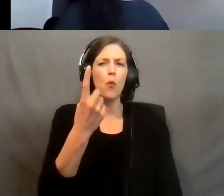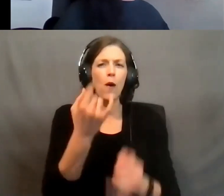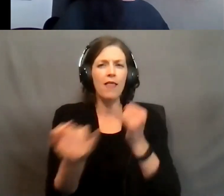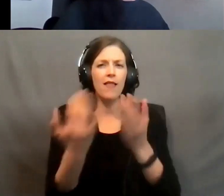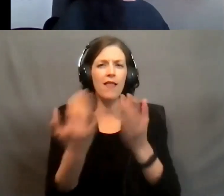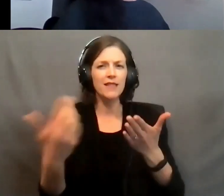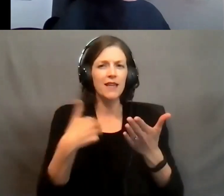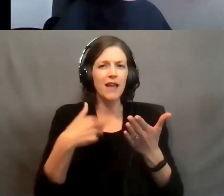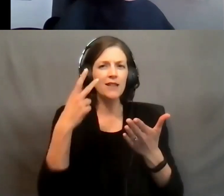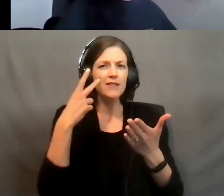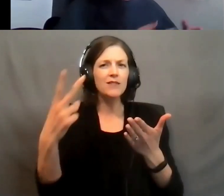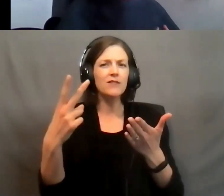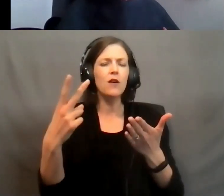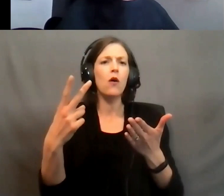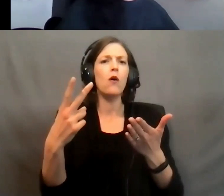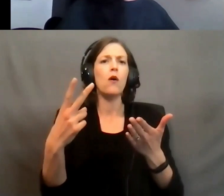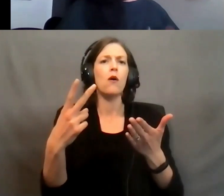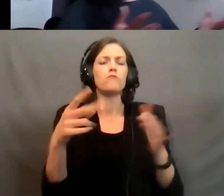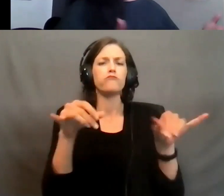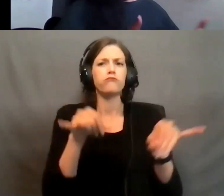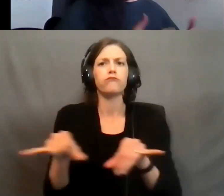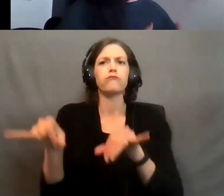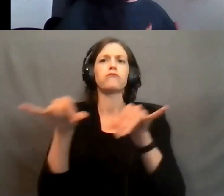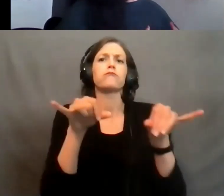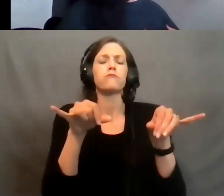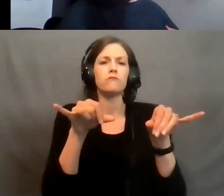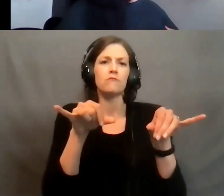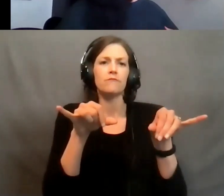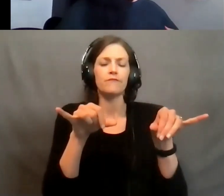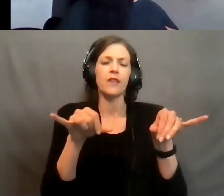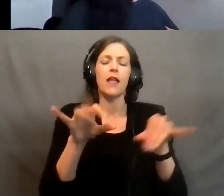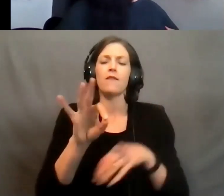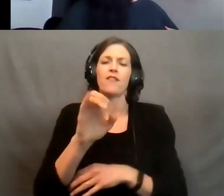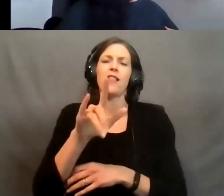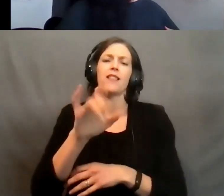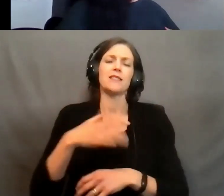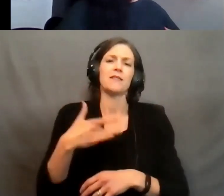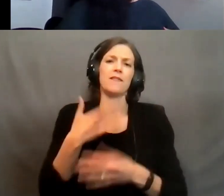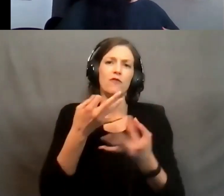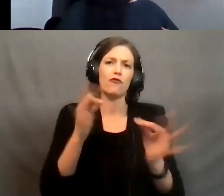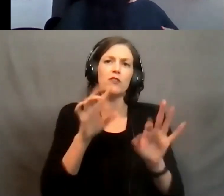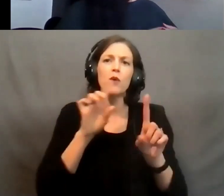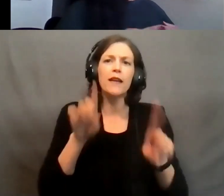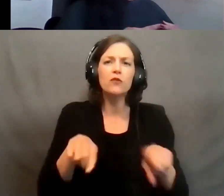I think there was a 13:01:39 question on